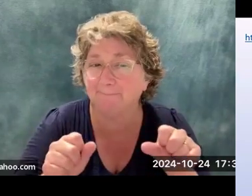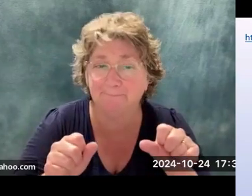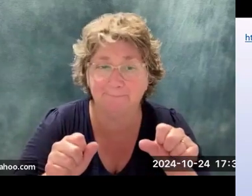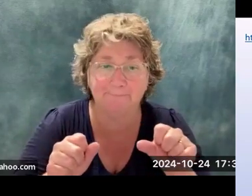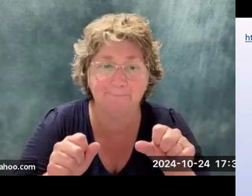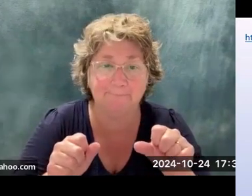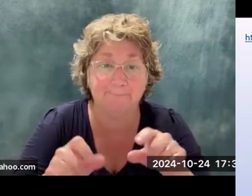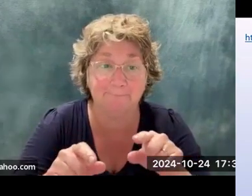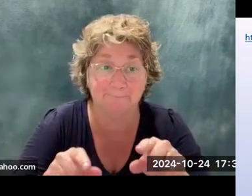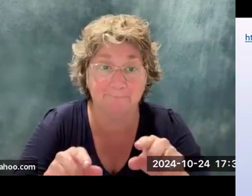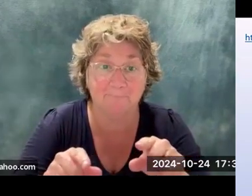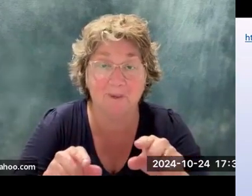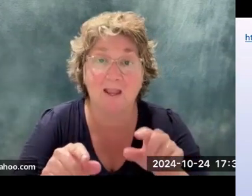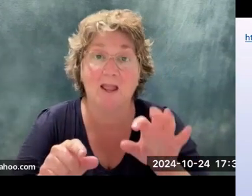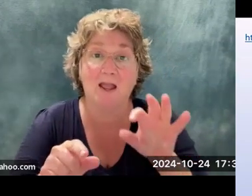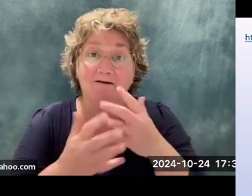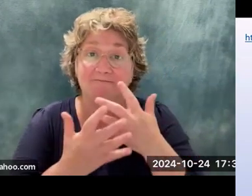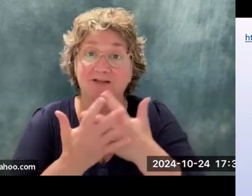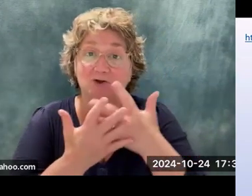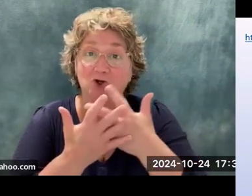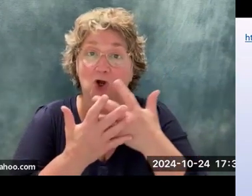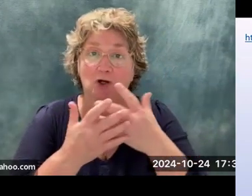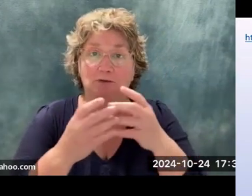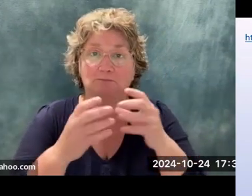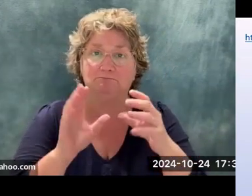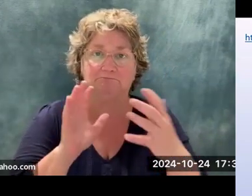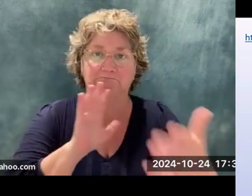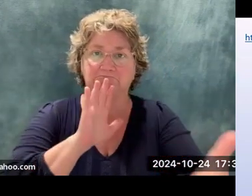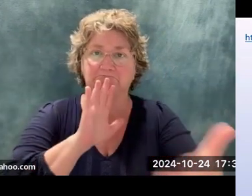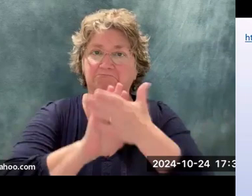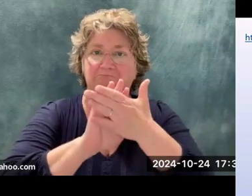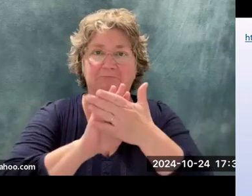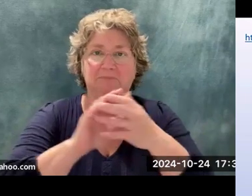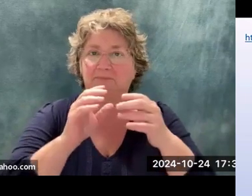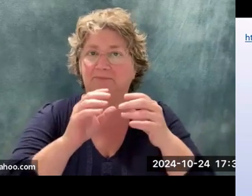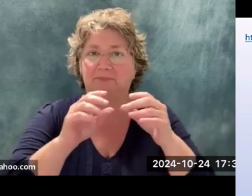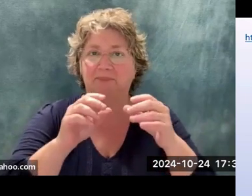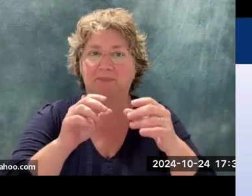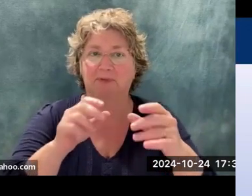the filter to the back of the fan and filter air in your own homes.